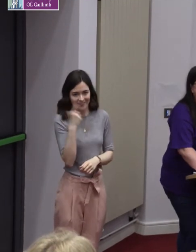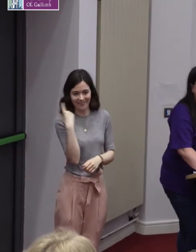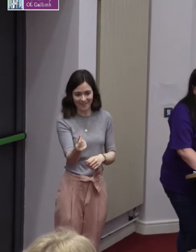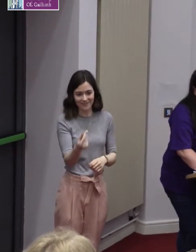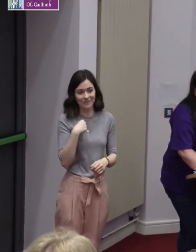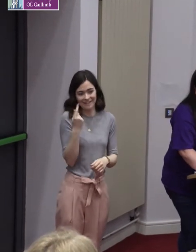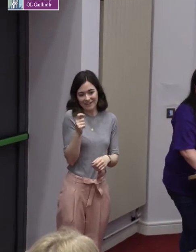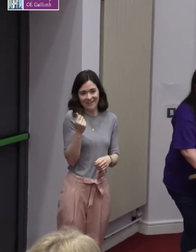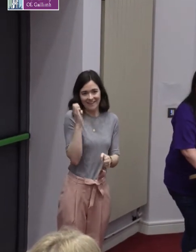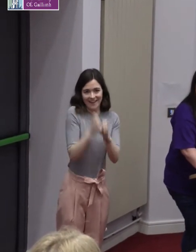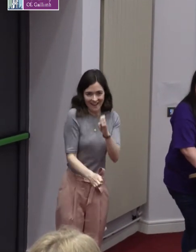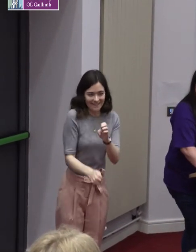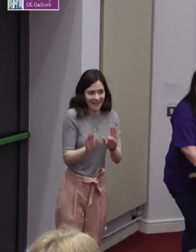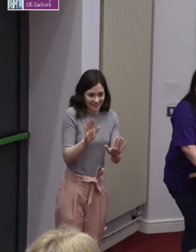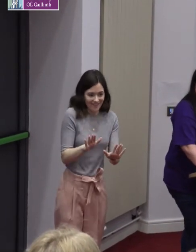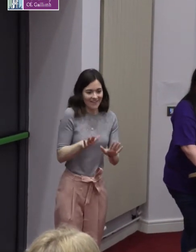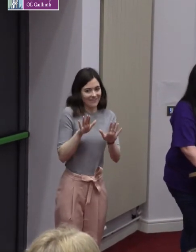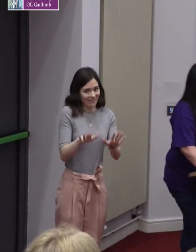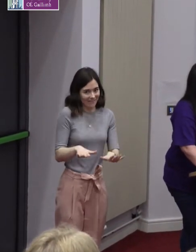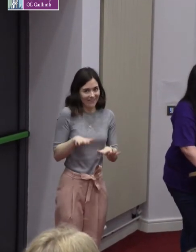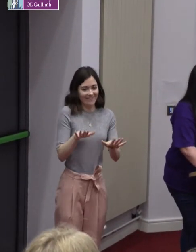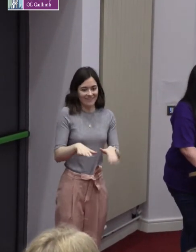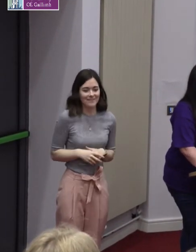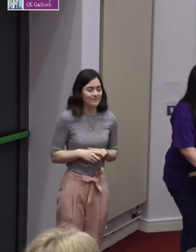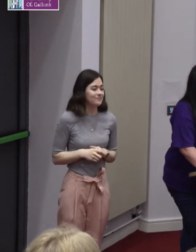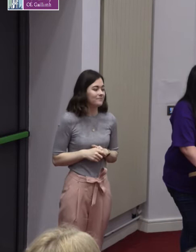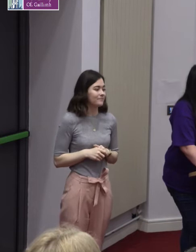And we are nearly at the end, so I have to go very slowly.